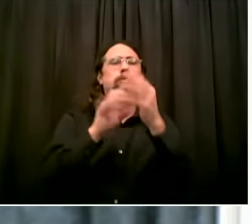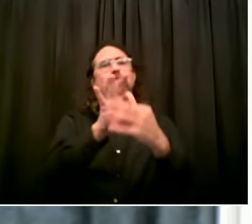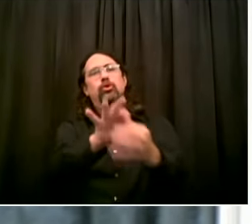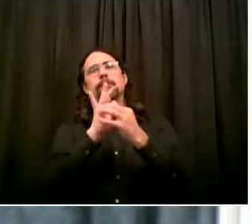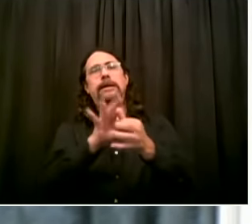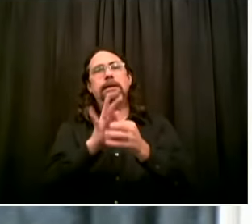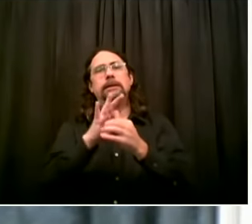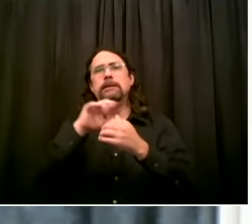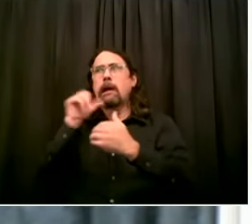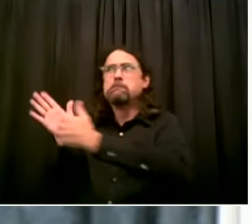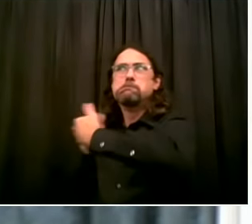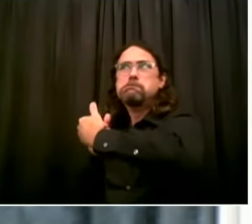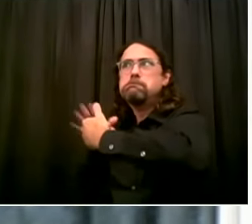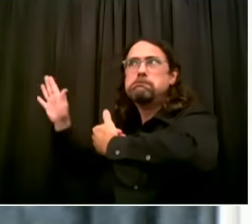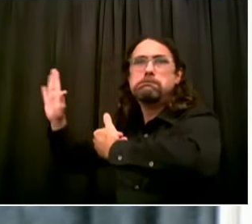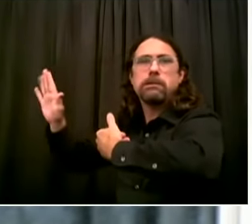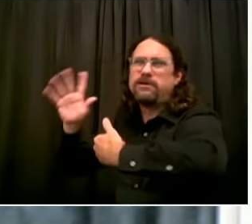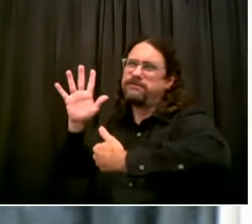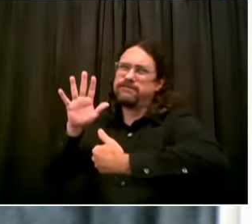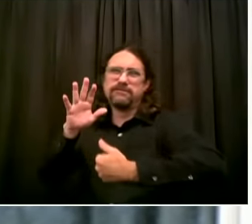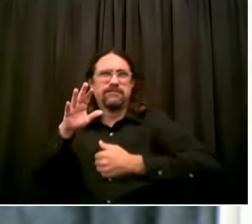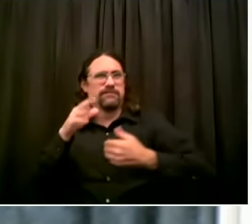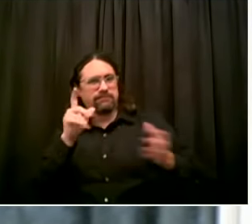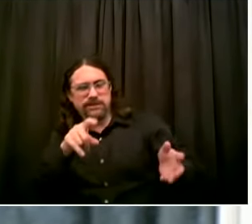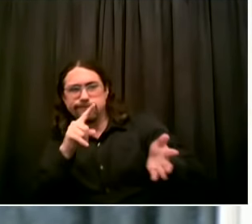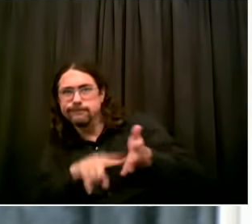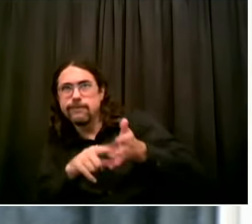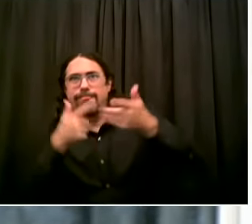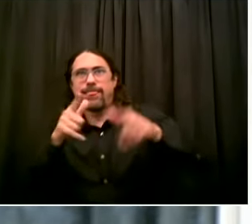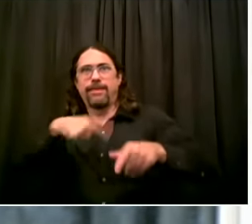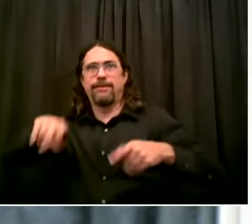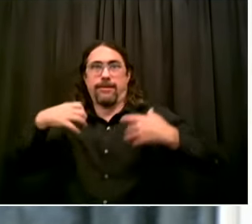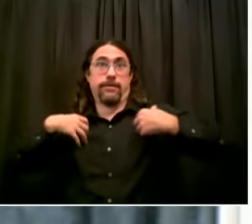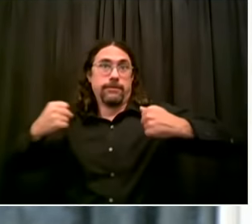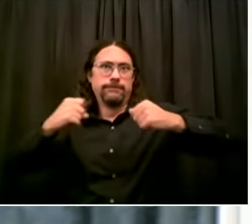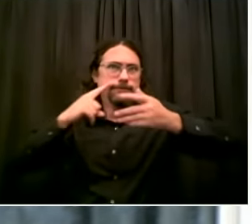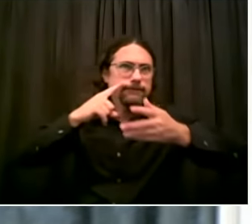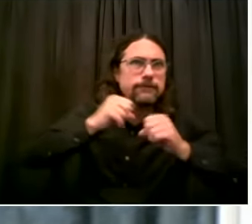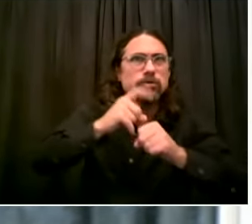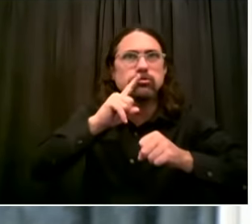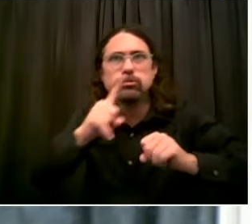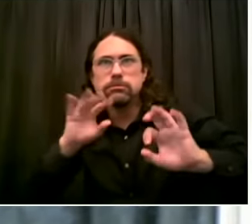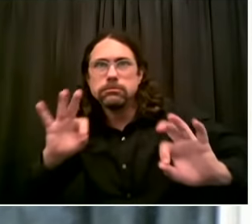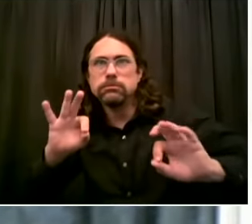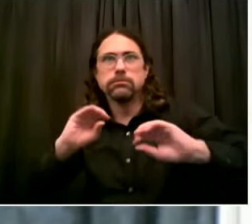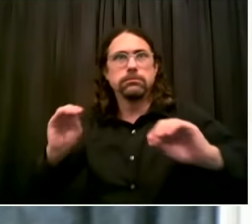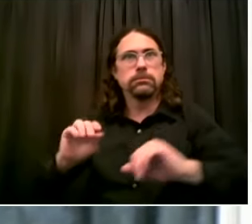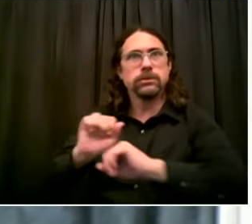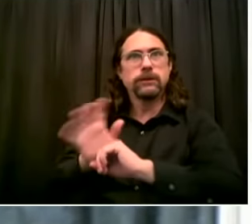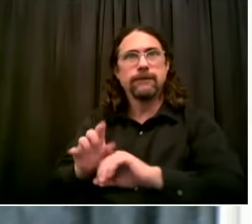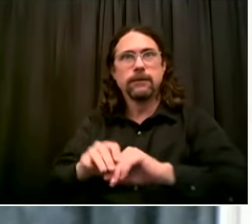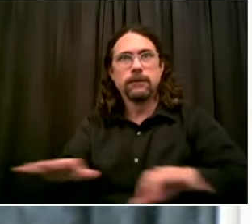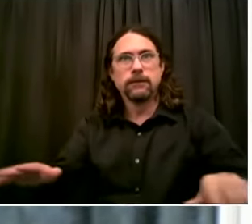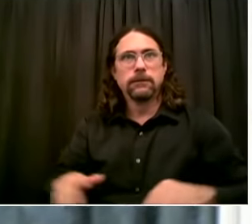FOR THE SAFETY AND HEALTH THE NONPUBLIC SCHOOL STUDENTS AND STAFF. WE WENT SWIFTLY